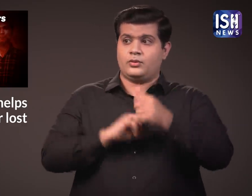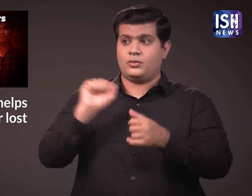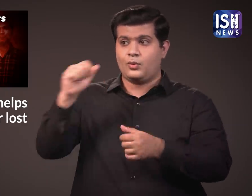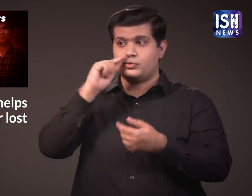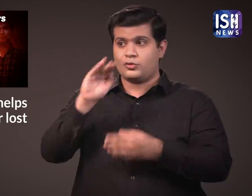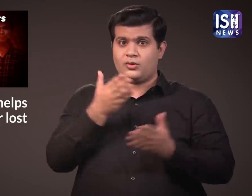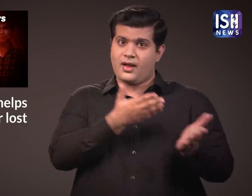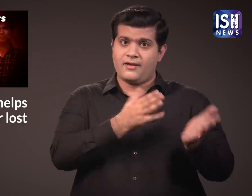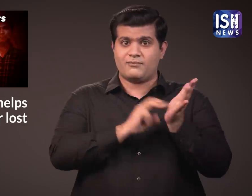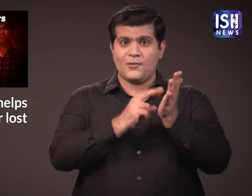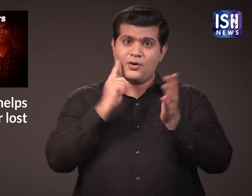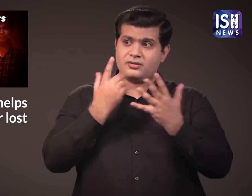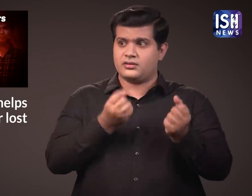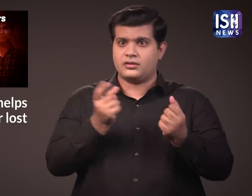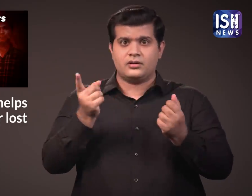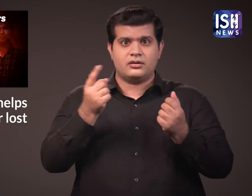informing him about his daughter.